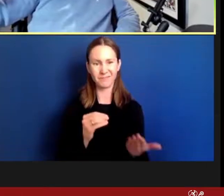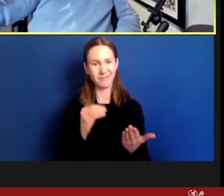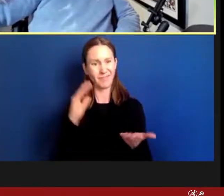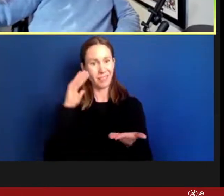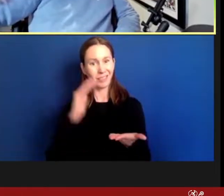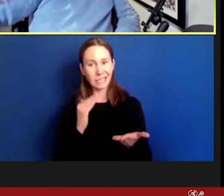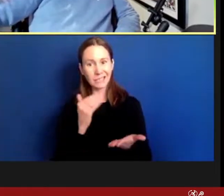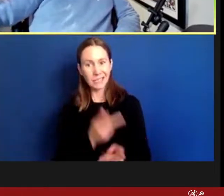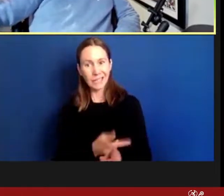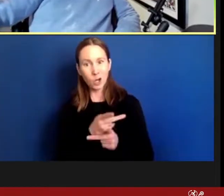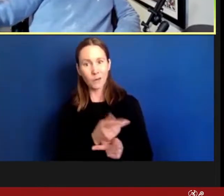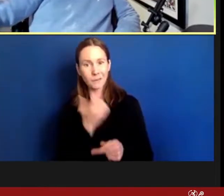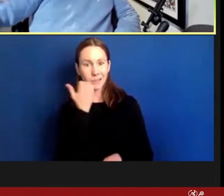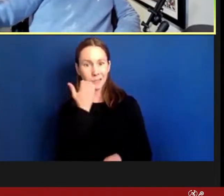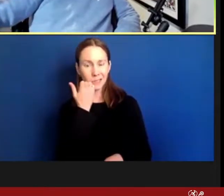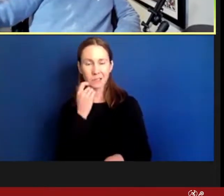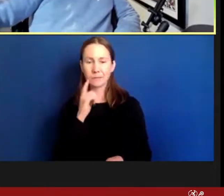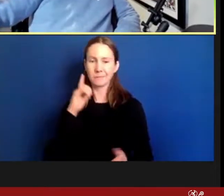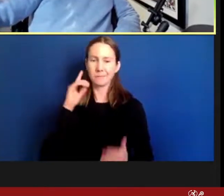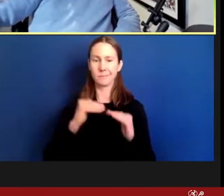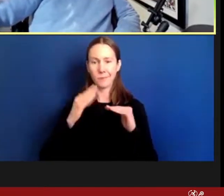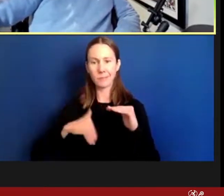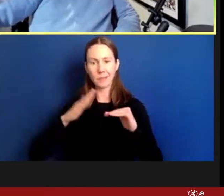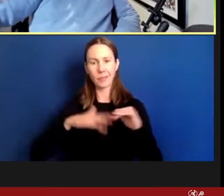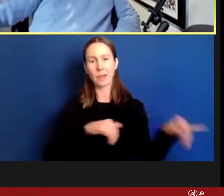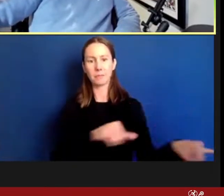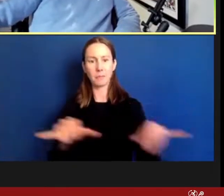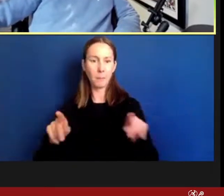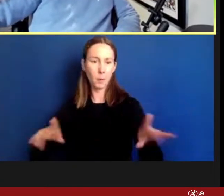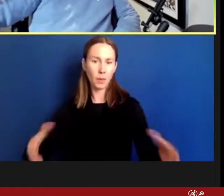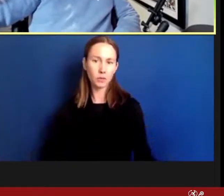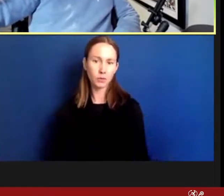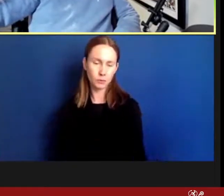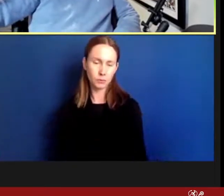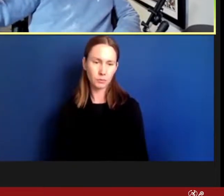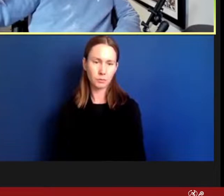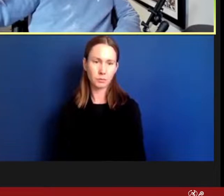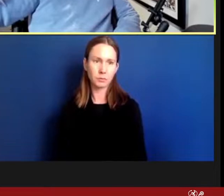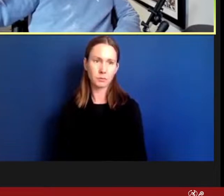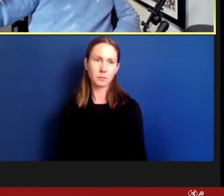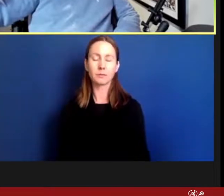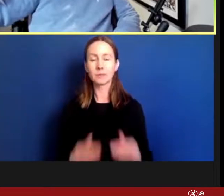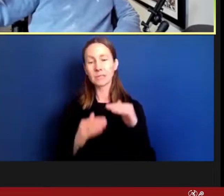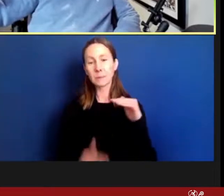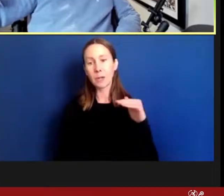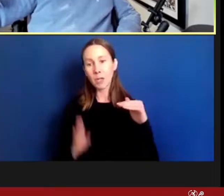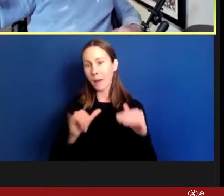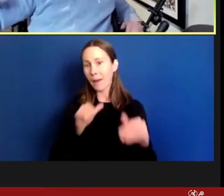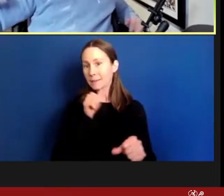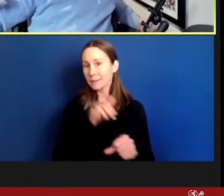of the general population. This disparity is created in part by insufficient Medicaid oral